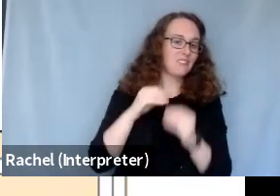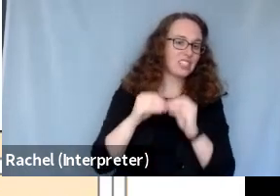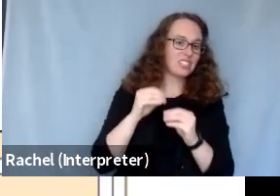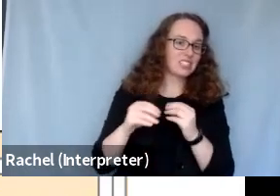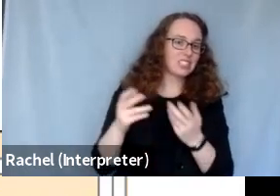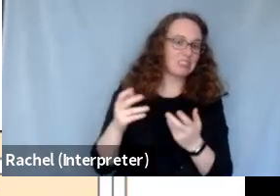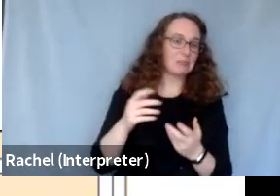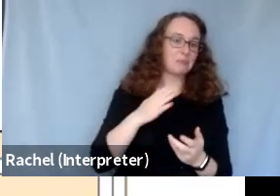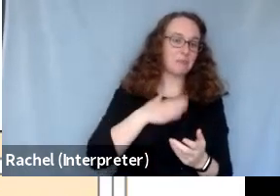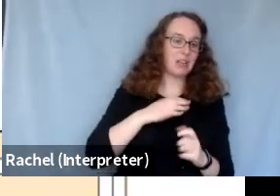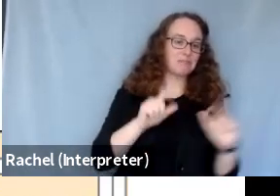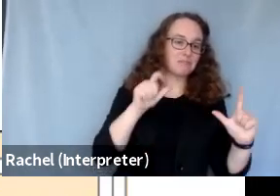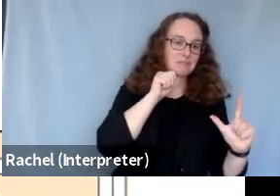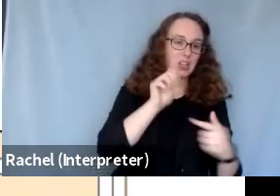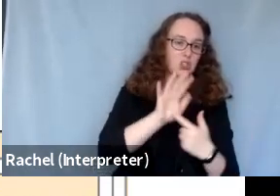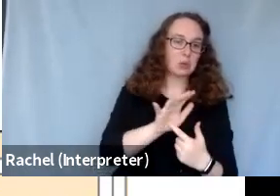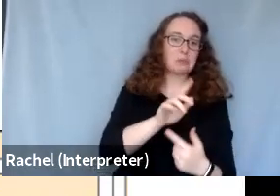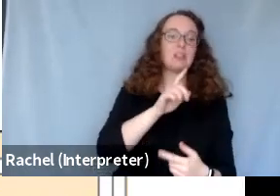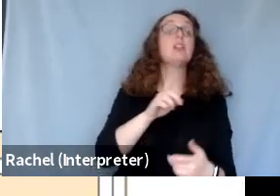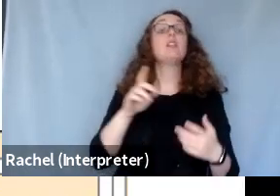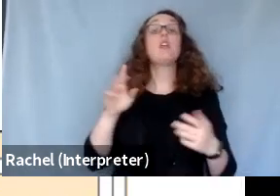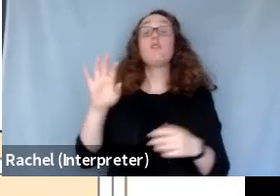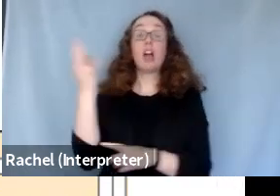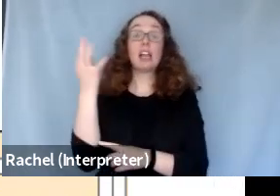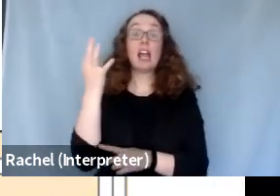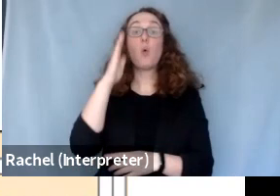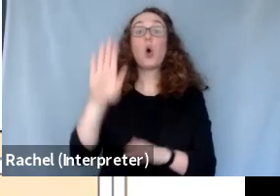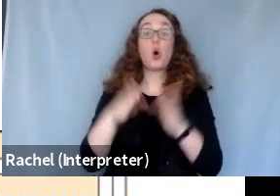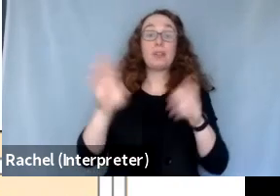We're open at 7:30 in the morning and we'll be closing at 3 p.m, we're going to